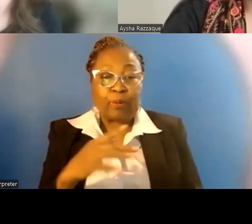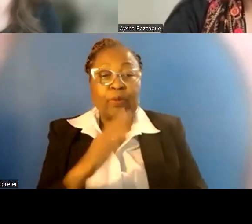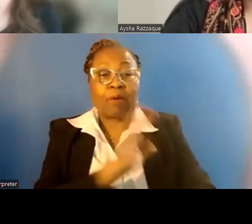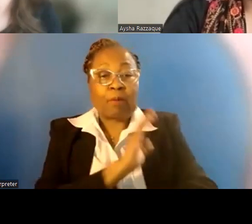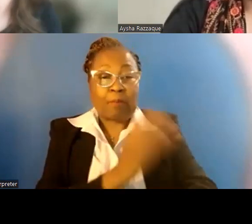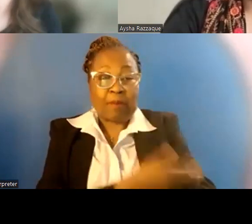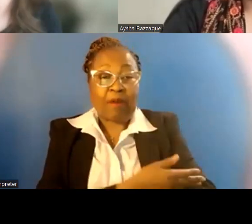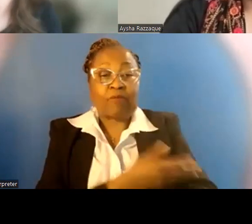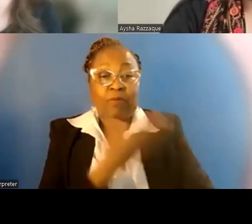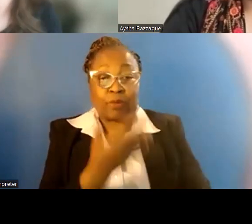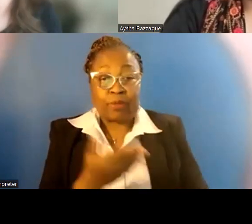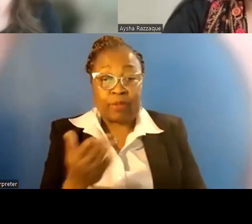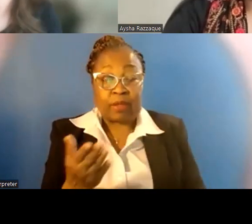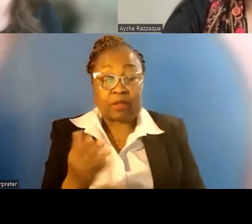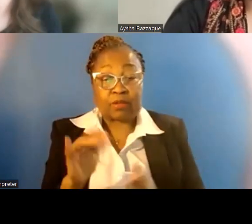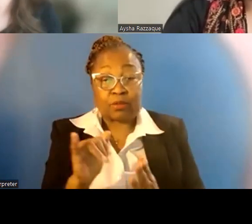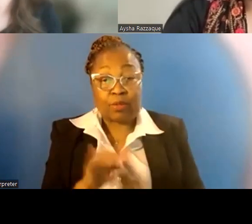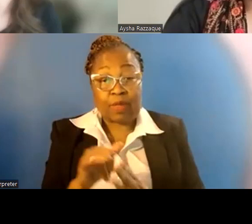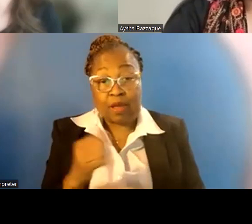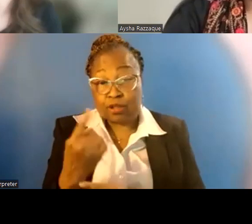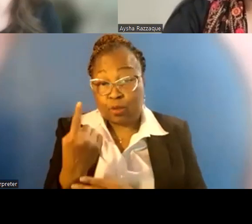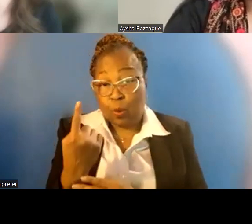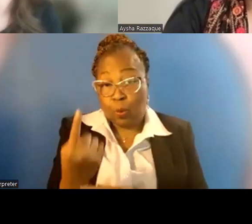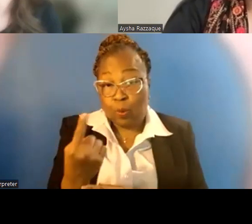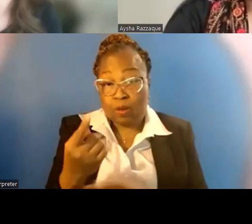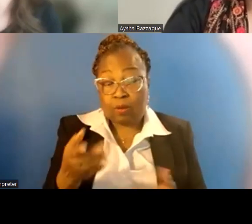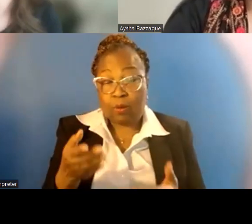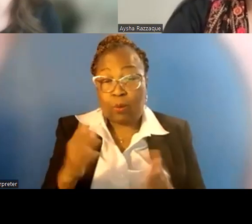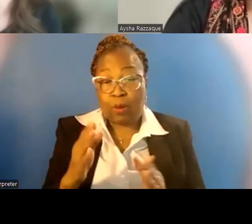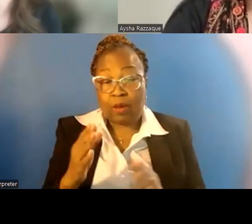So that's certainly one way that we've been able